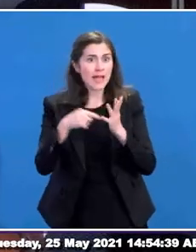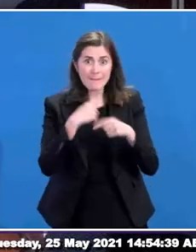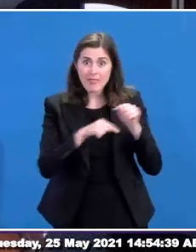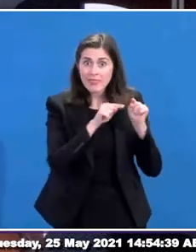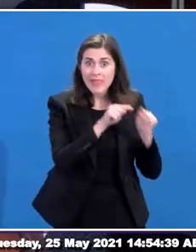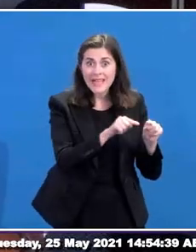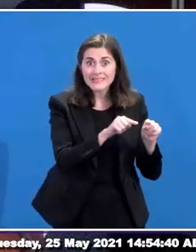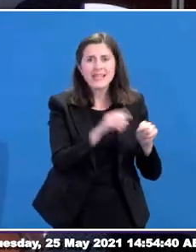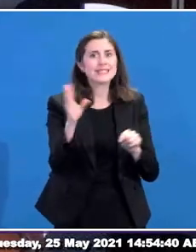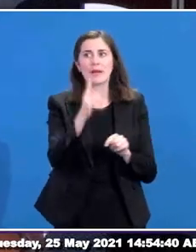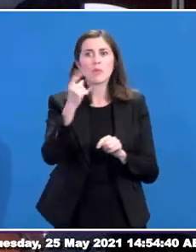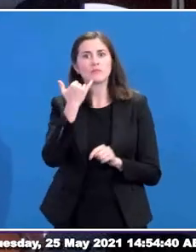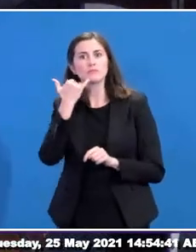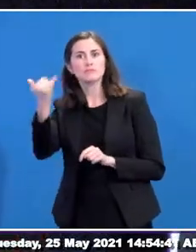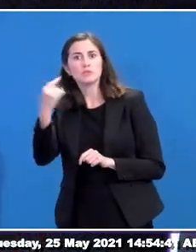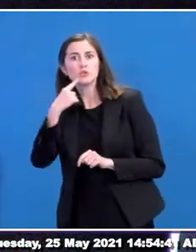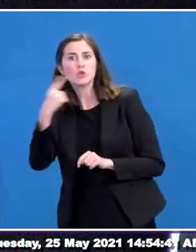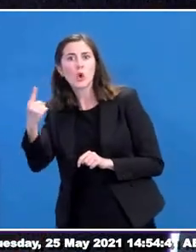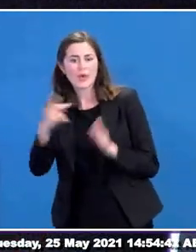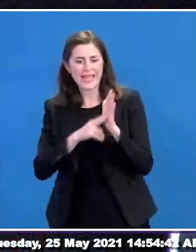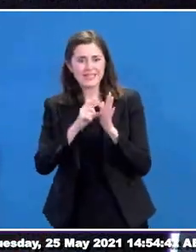So you're aware of that? MS PIAUD: Yes.